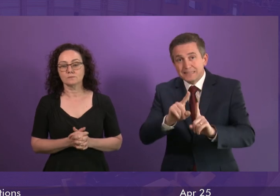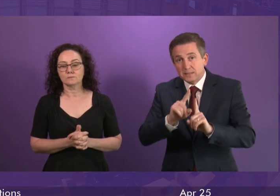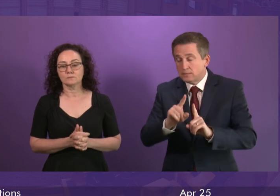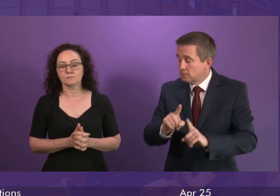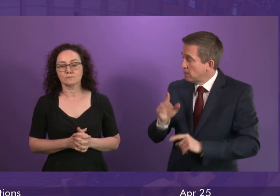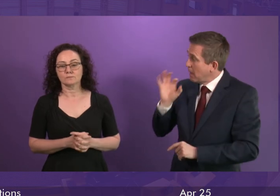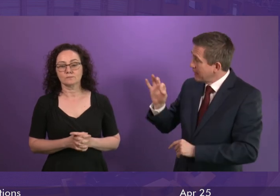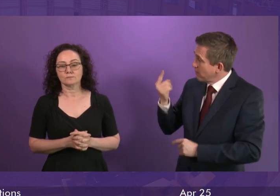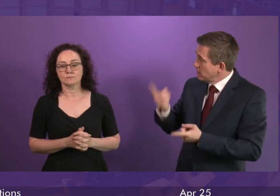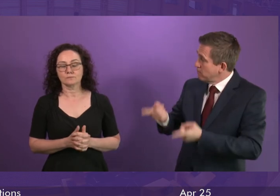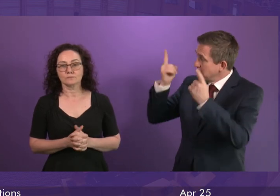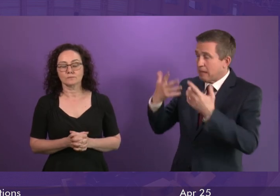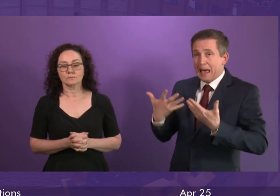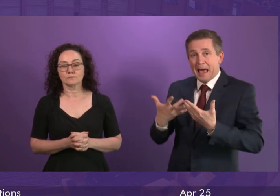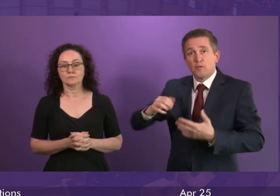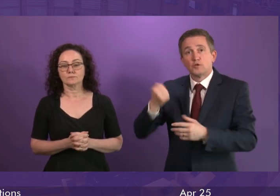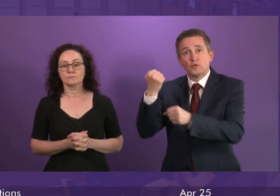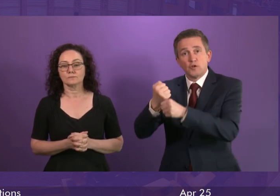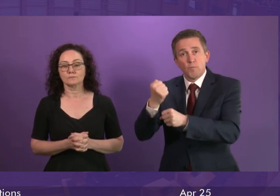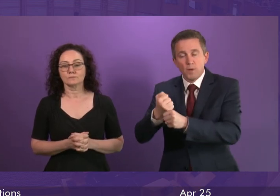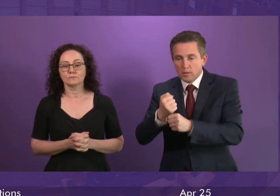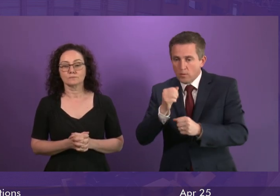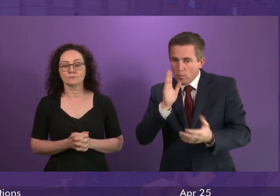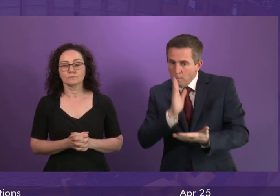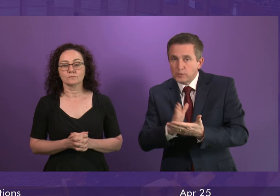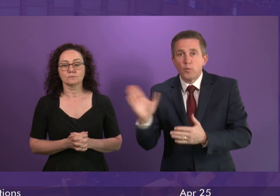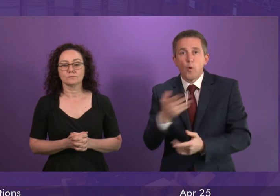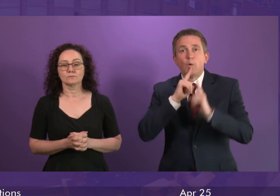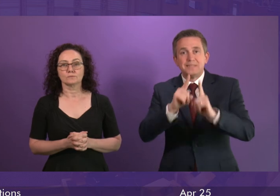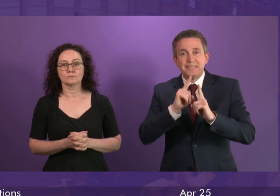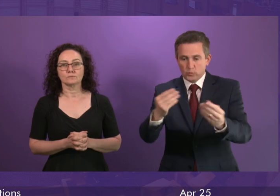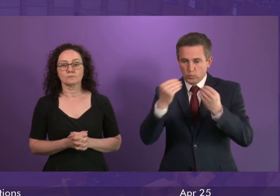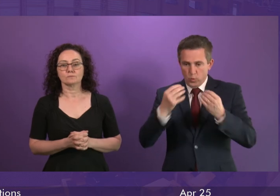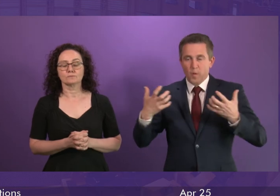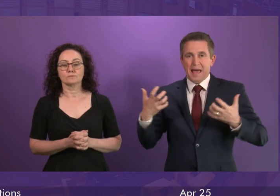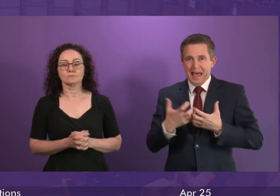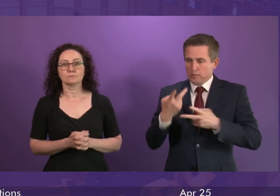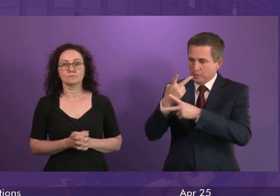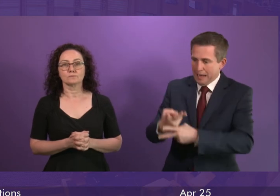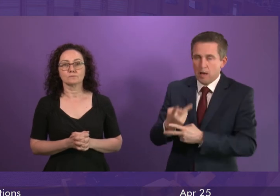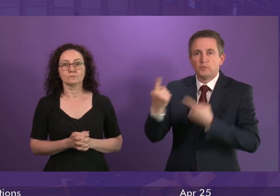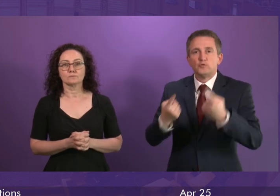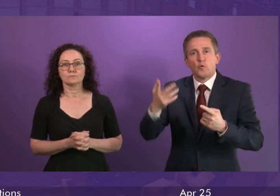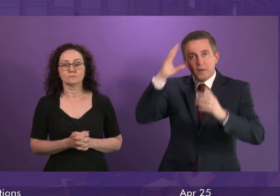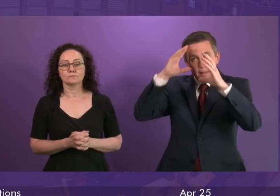the First Minister outline how her Government will ensure that all teachers are trained in teaching children with neurodevelopmental disorders?